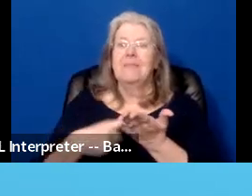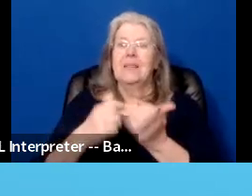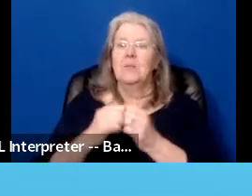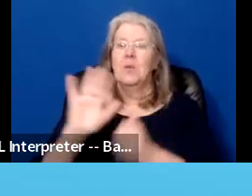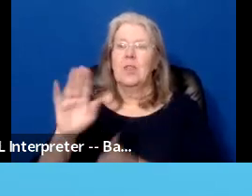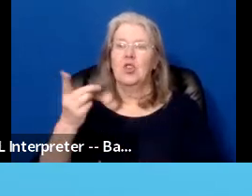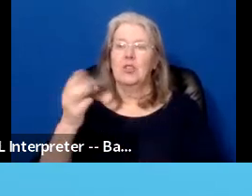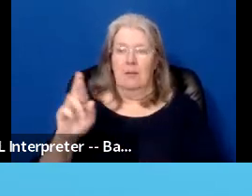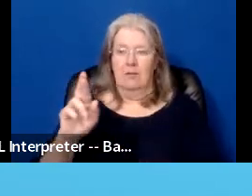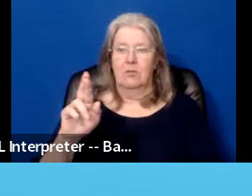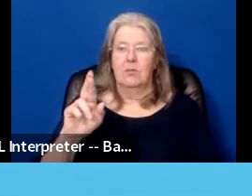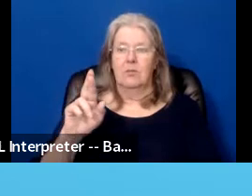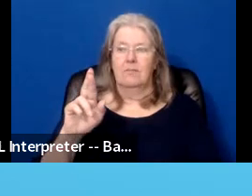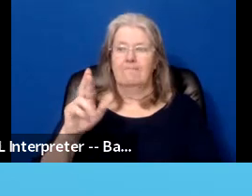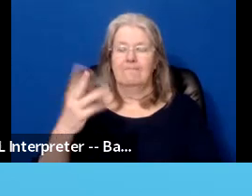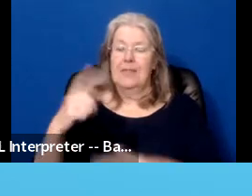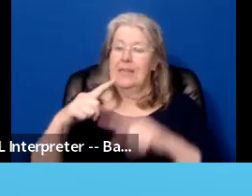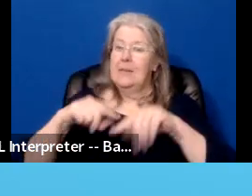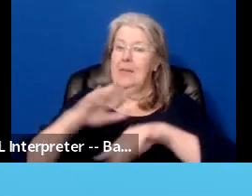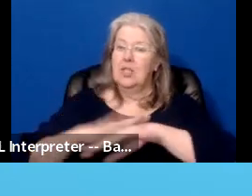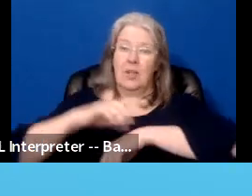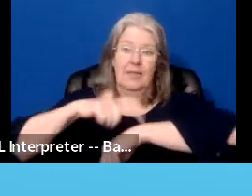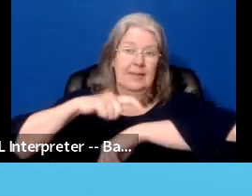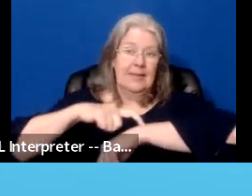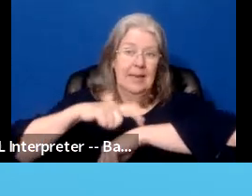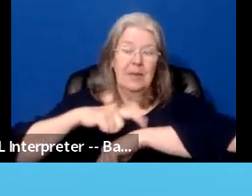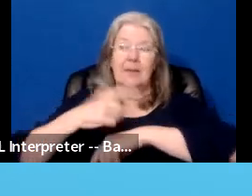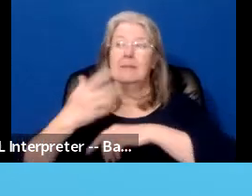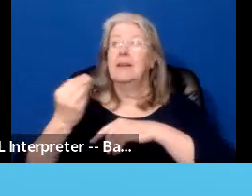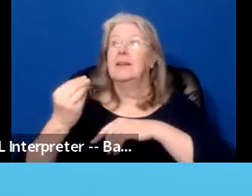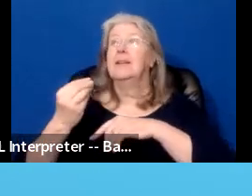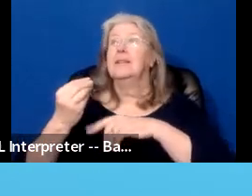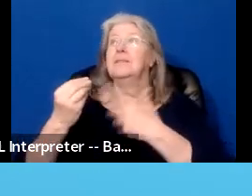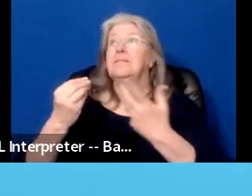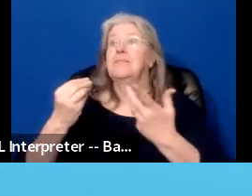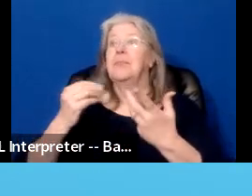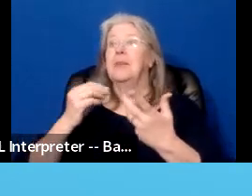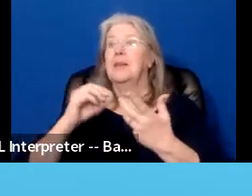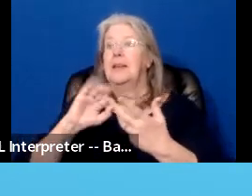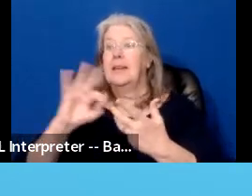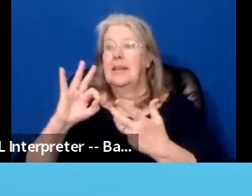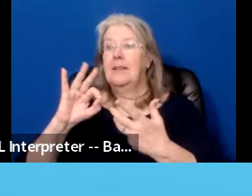do with what the timing is when they had their last shot and whether or not they've had COVID